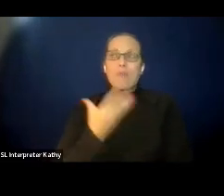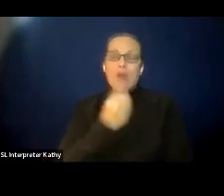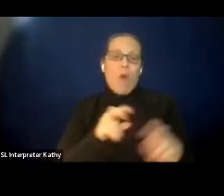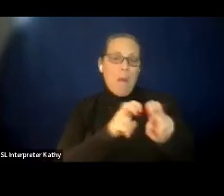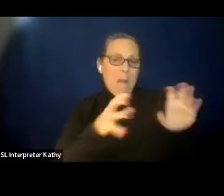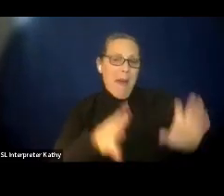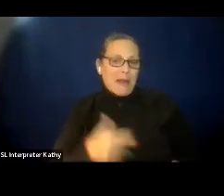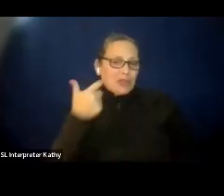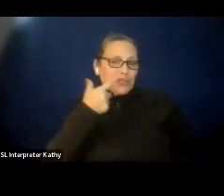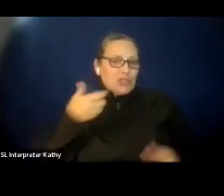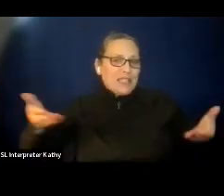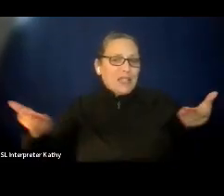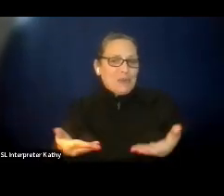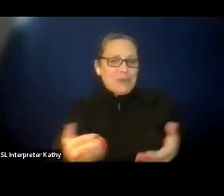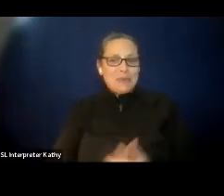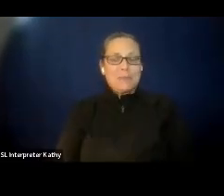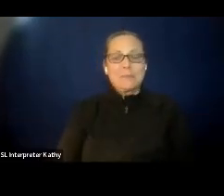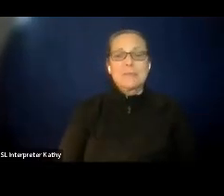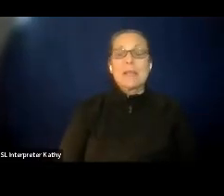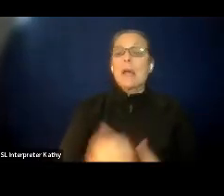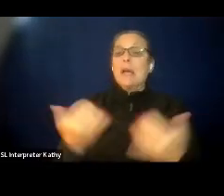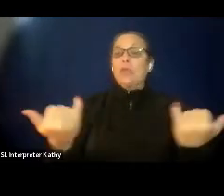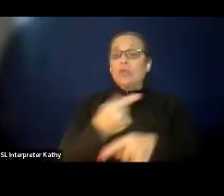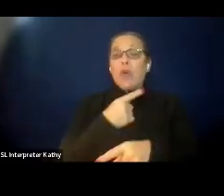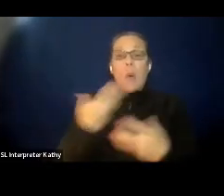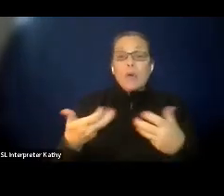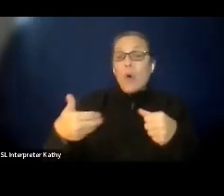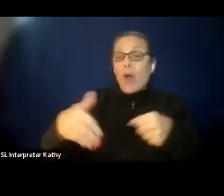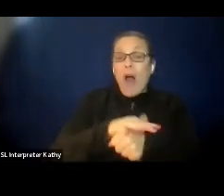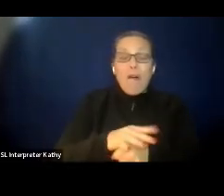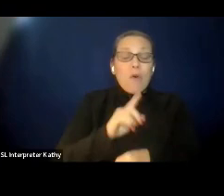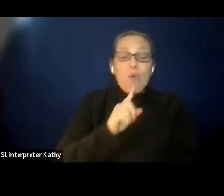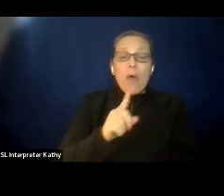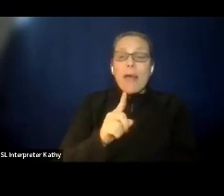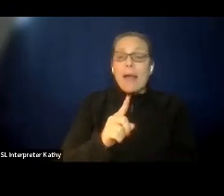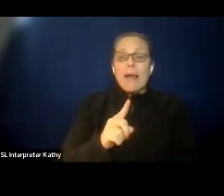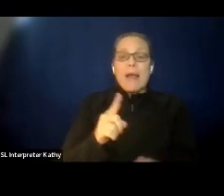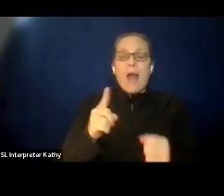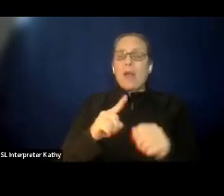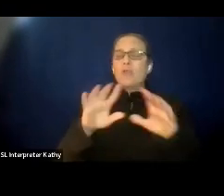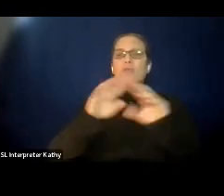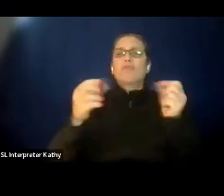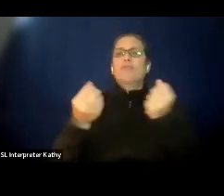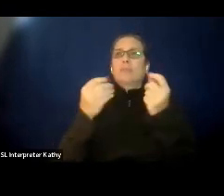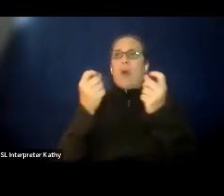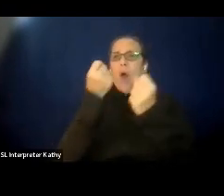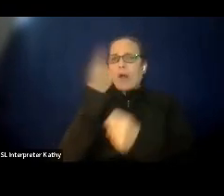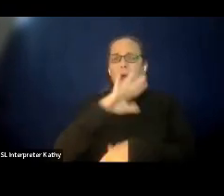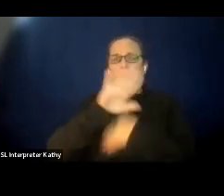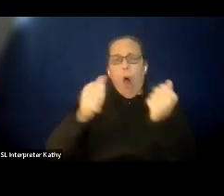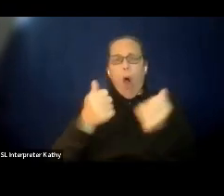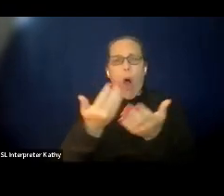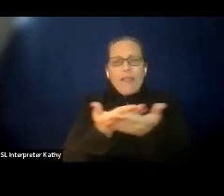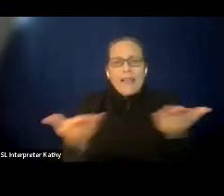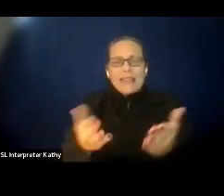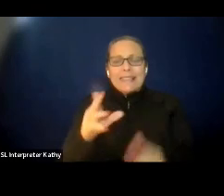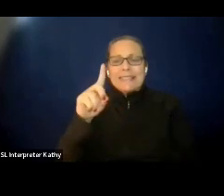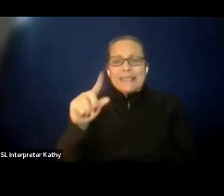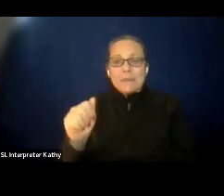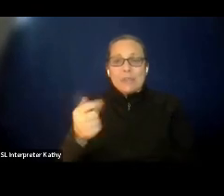are. And then the last portion of this is the 30-minute panel with the